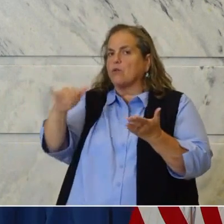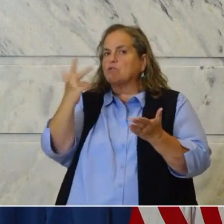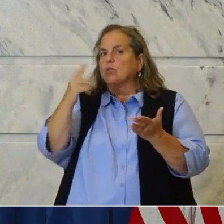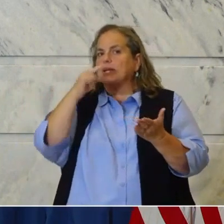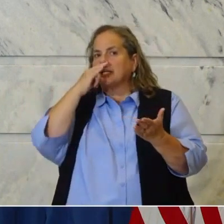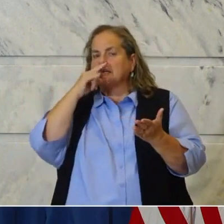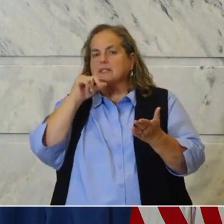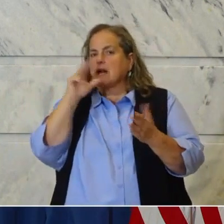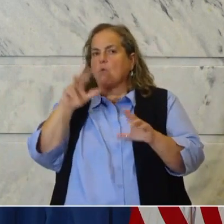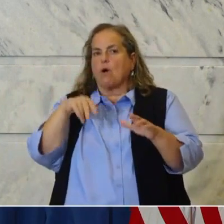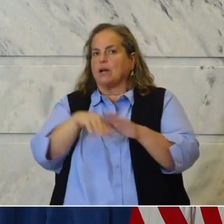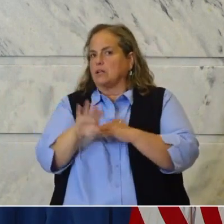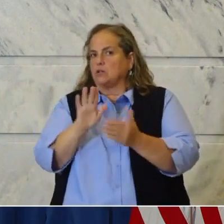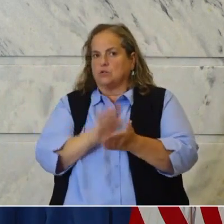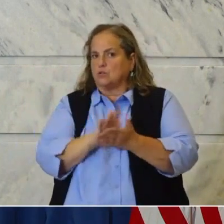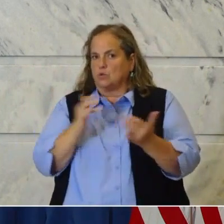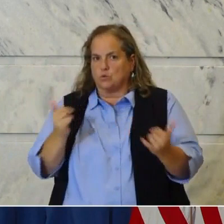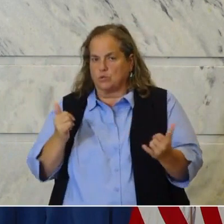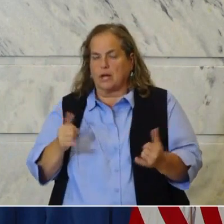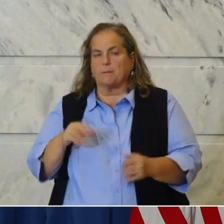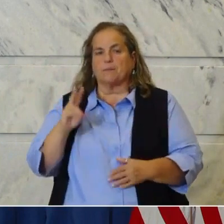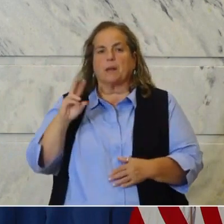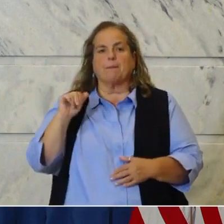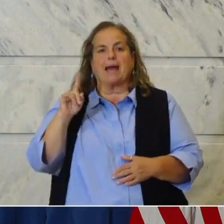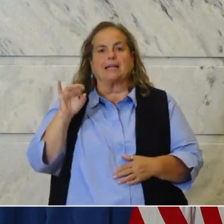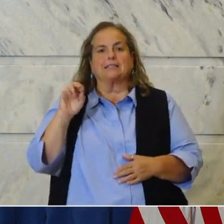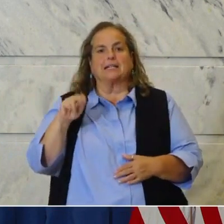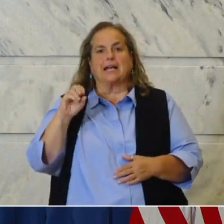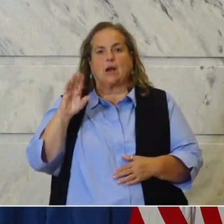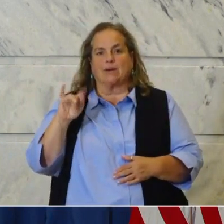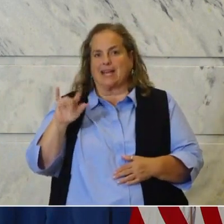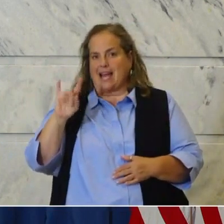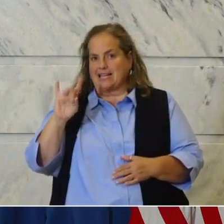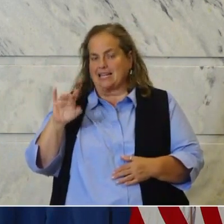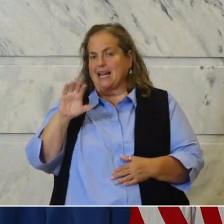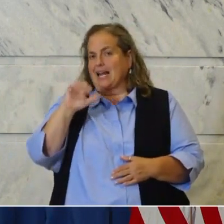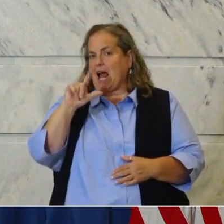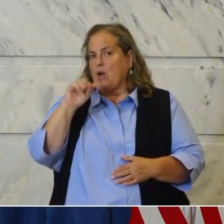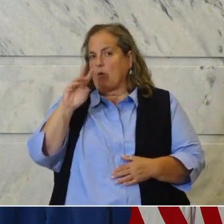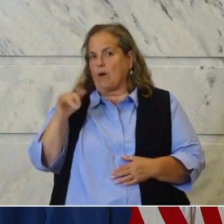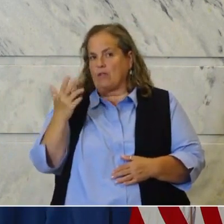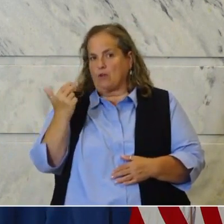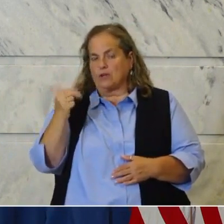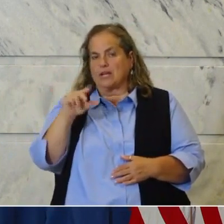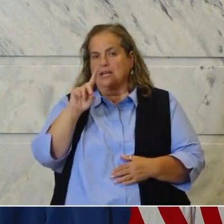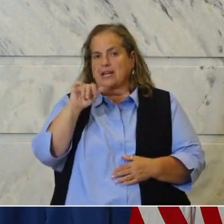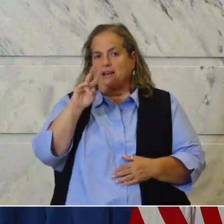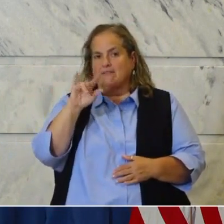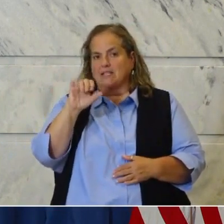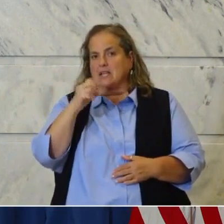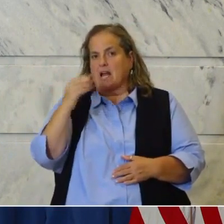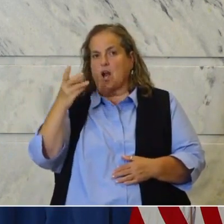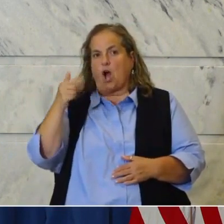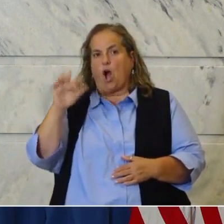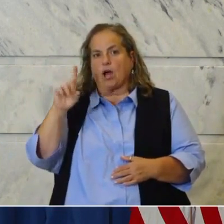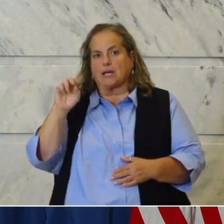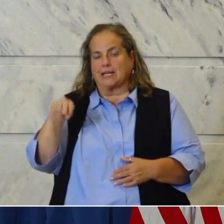into school today. Madison County 18 Calloway, 13 Davis and Harden 10 a